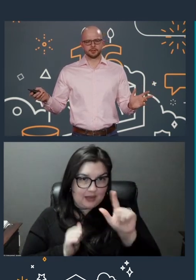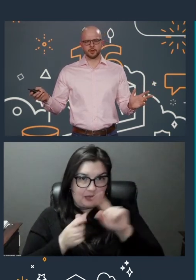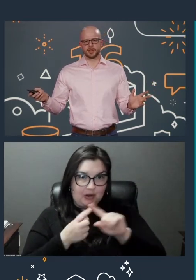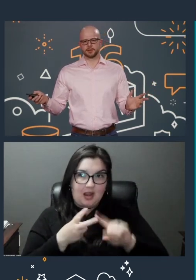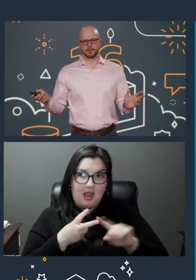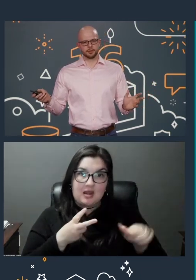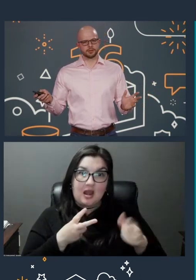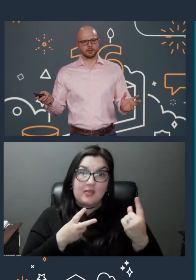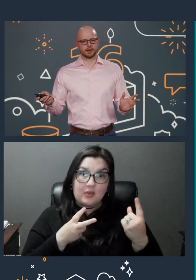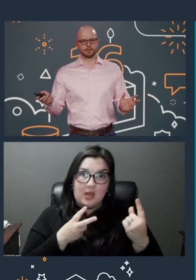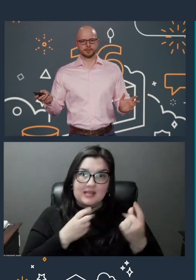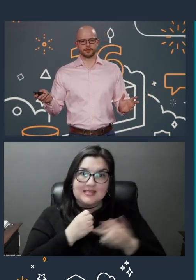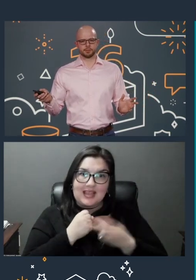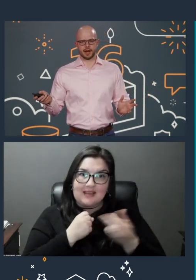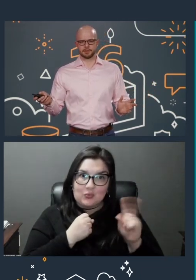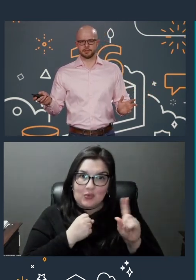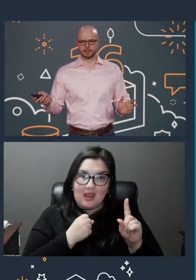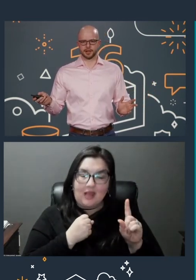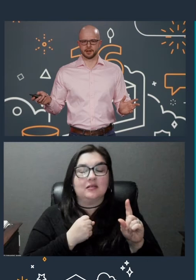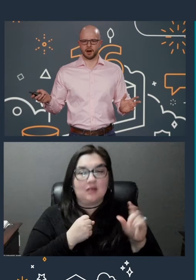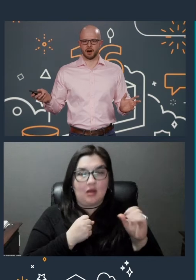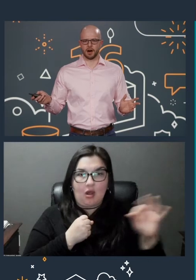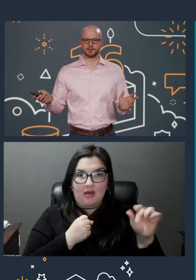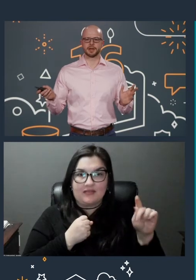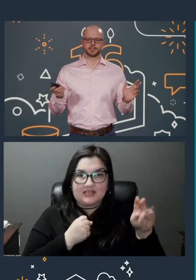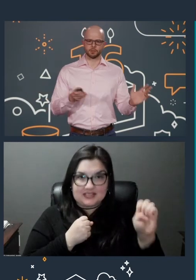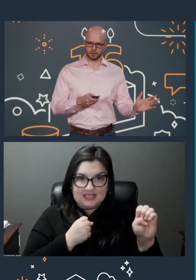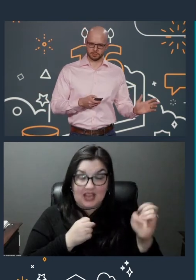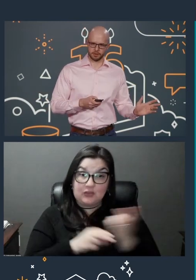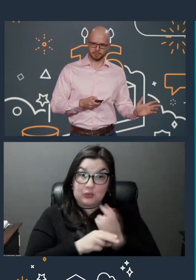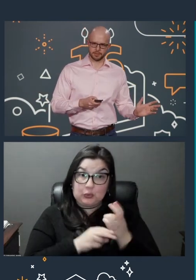So they used CloudFirst Rapid Migrate automation workflow